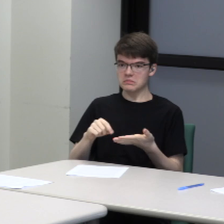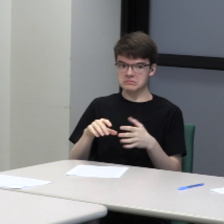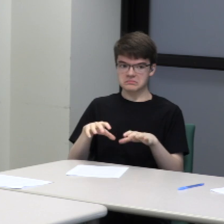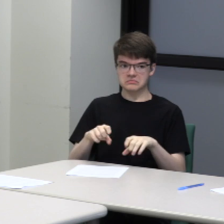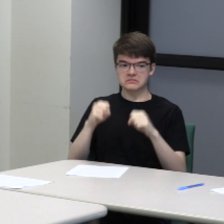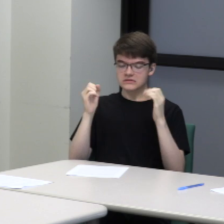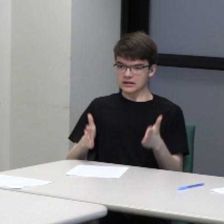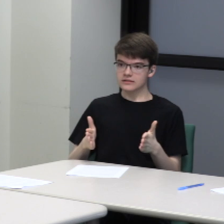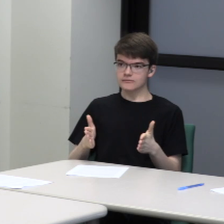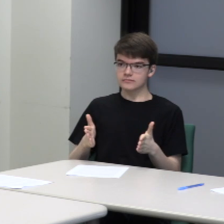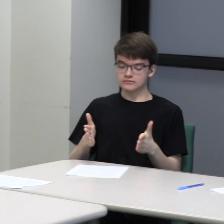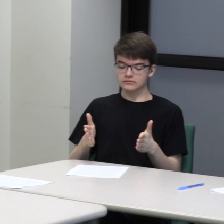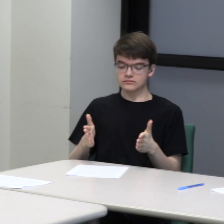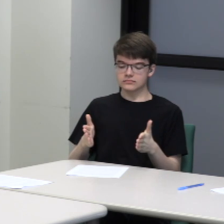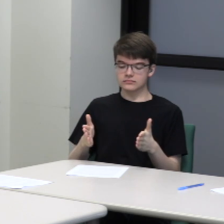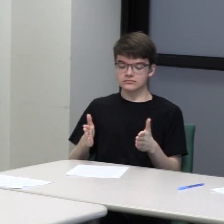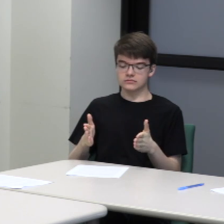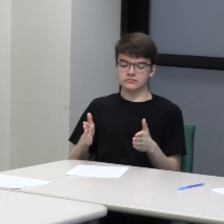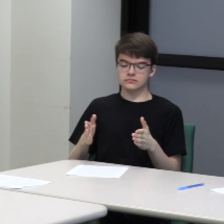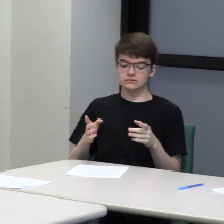I think it would be helpful to have a notetaker.